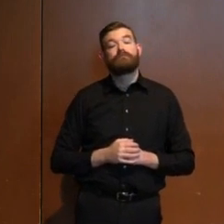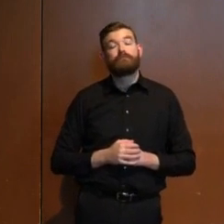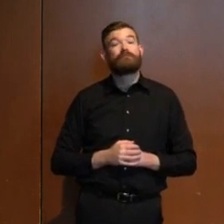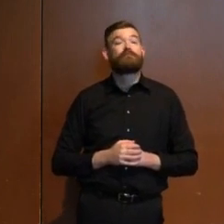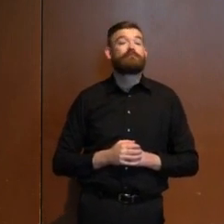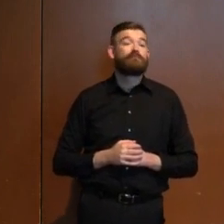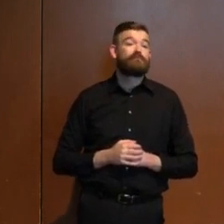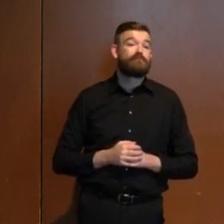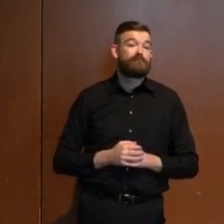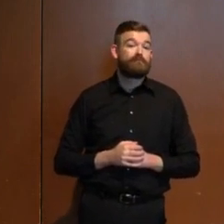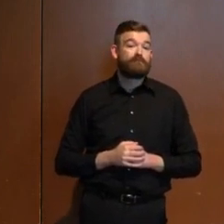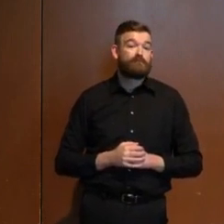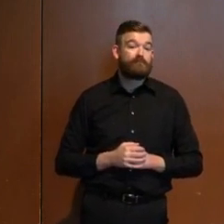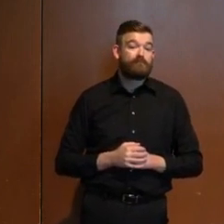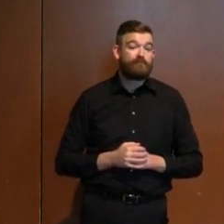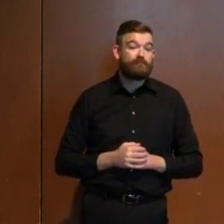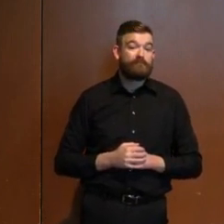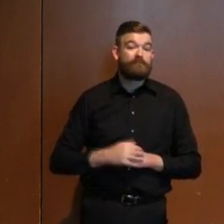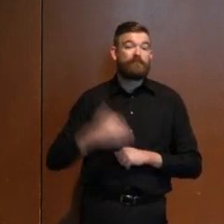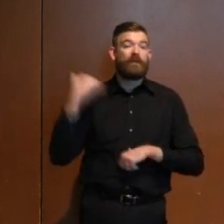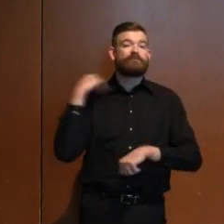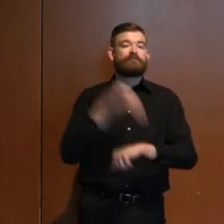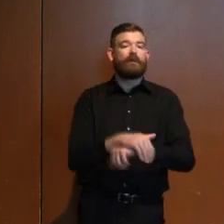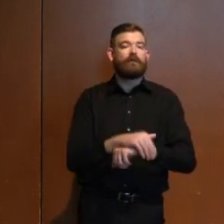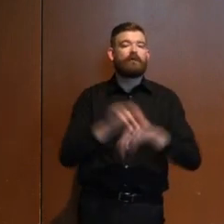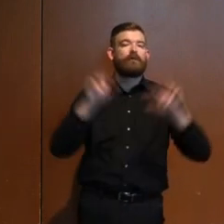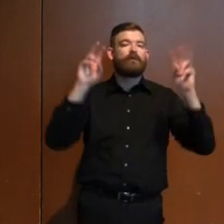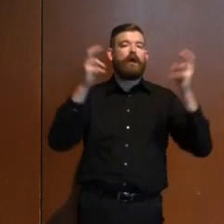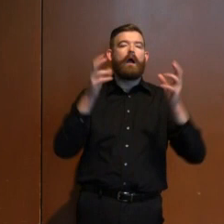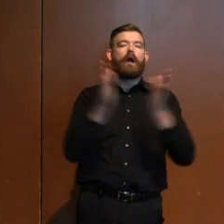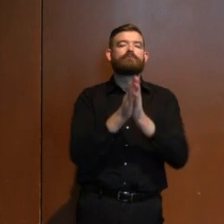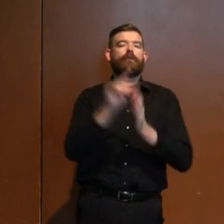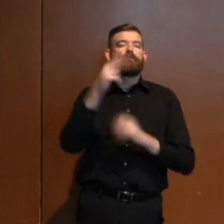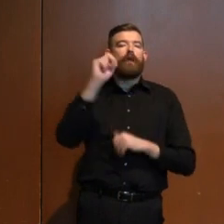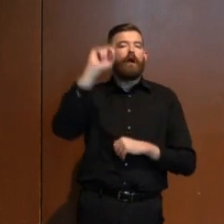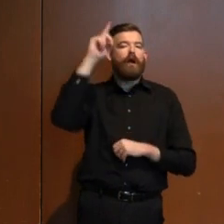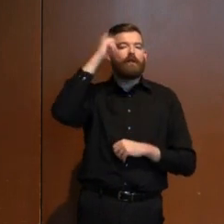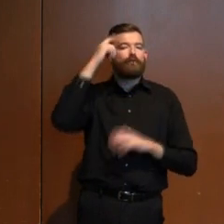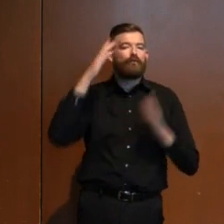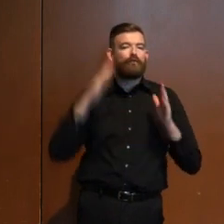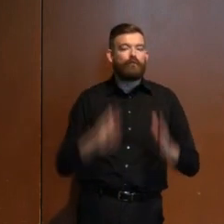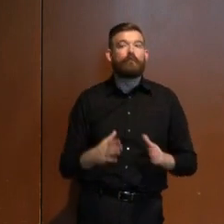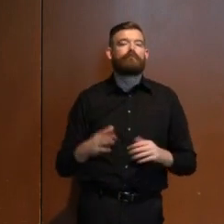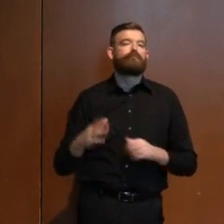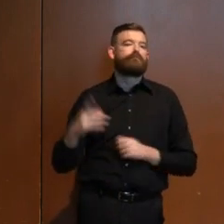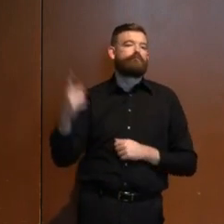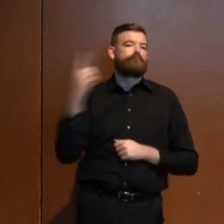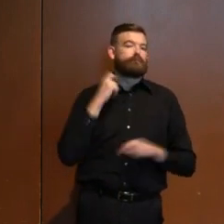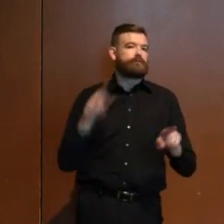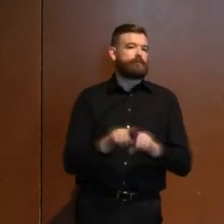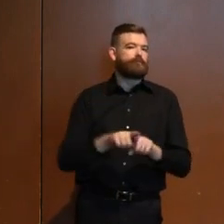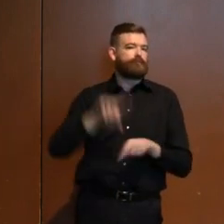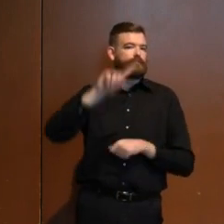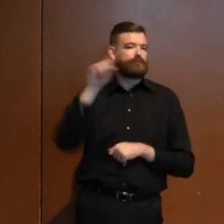I GOT A CALL OR TWO AND ASKED THE GOVERNOR NEXT MONTH TO THAT VERY SAME EFFECT AND WHO CAN BLAME THEM.